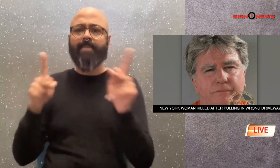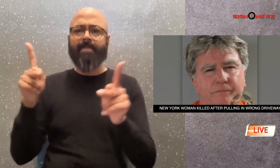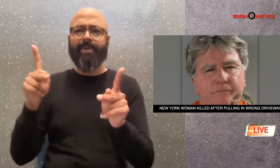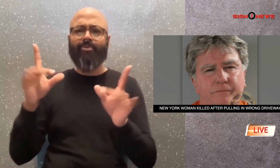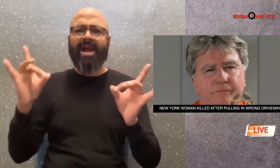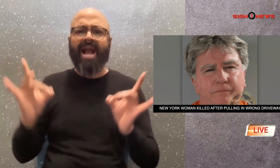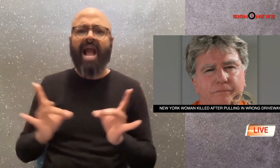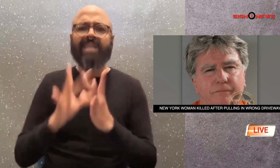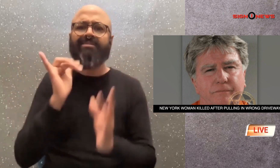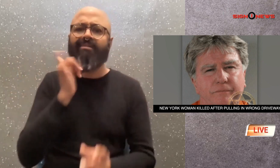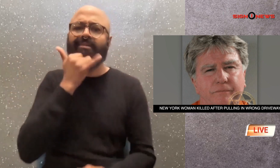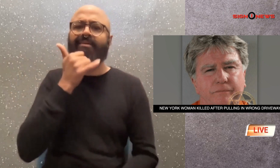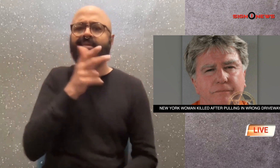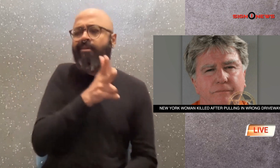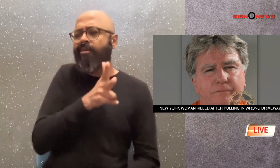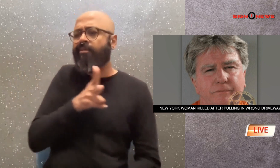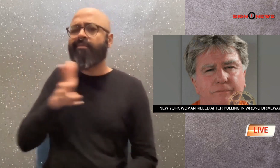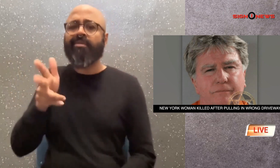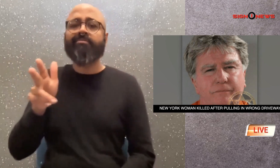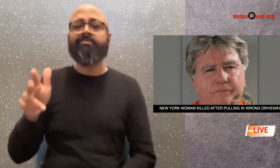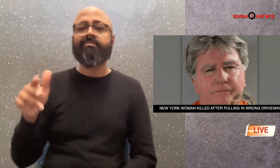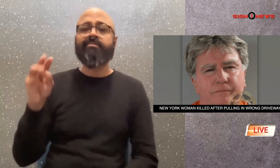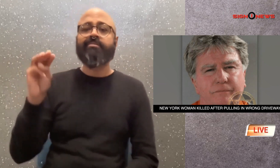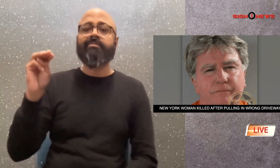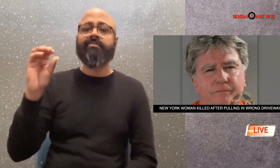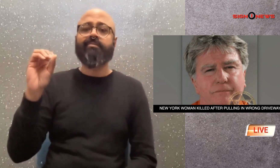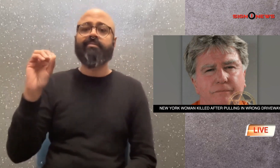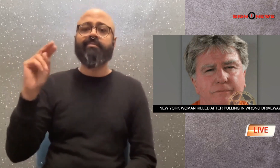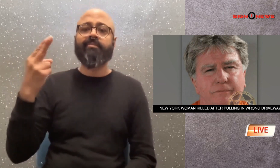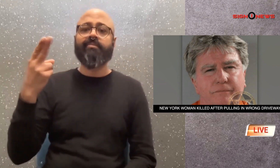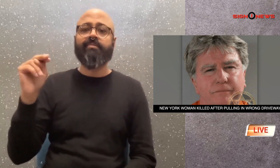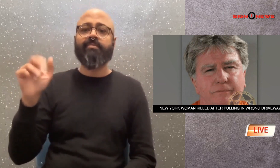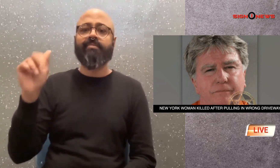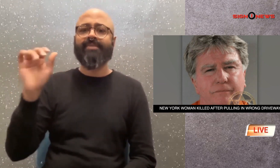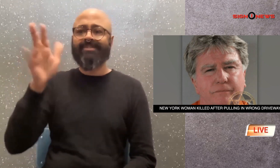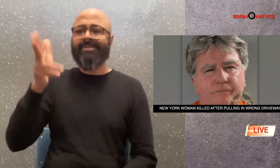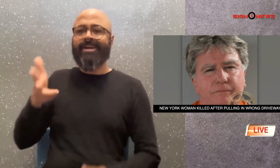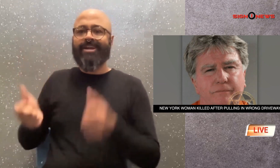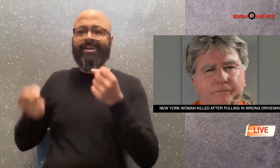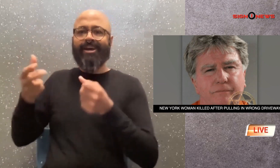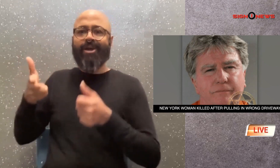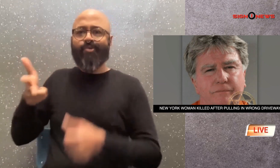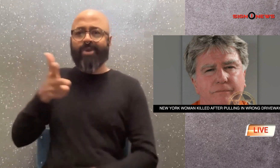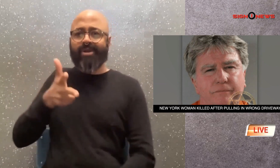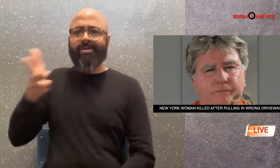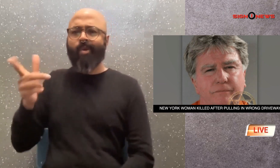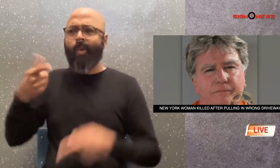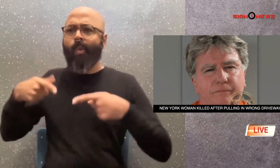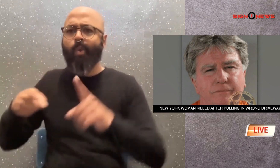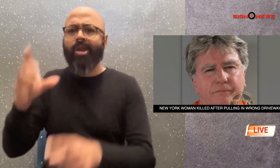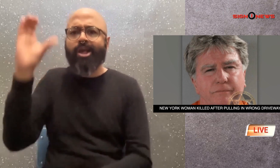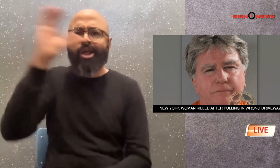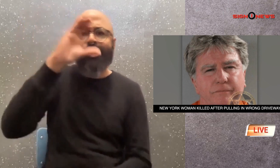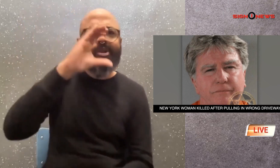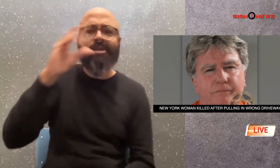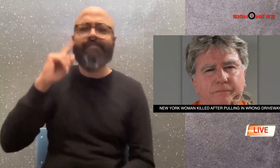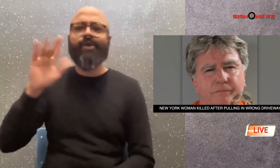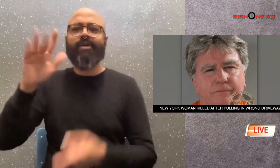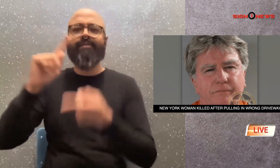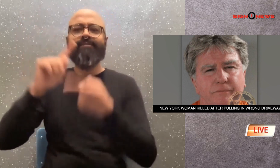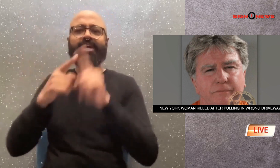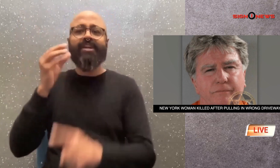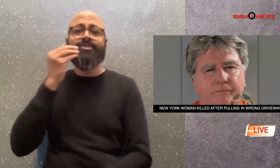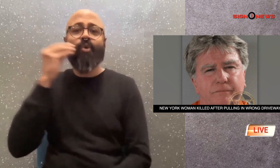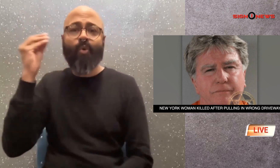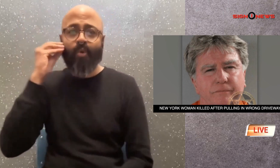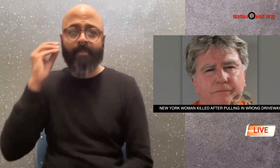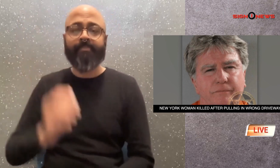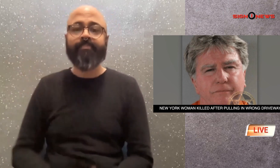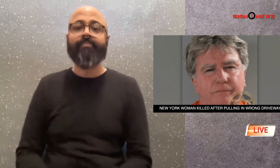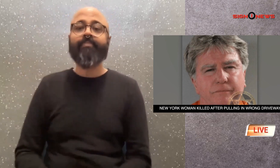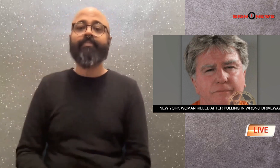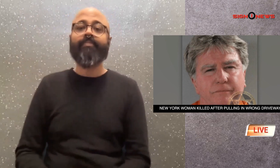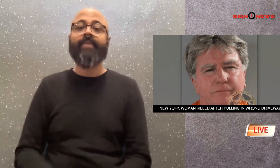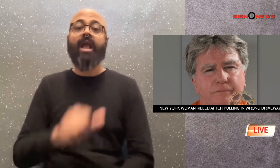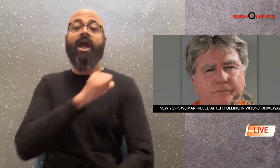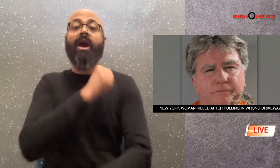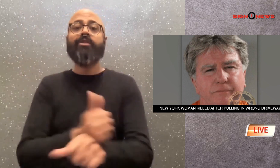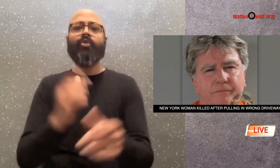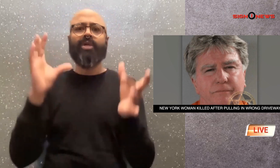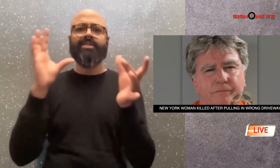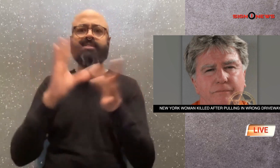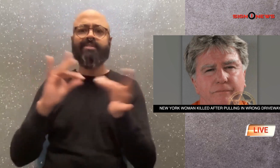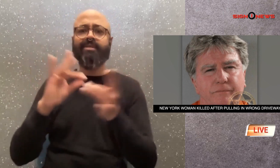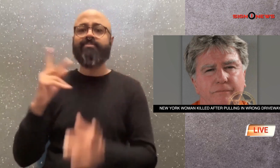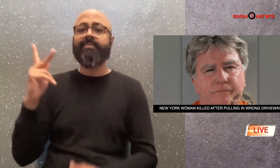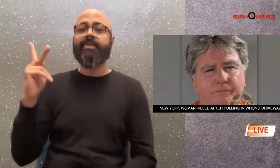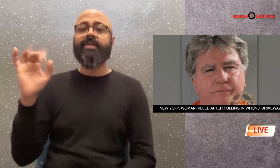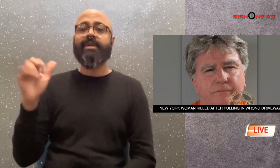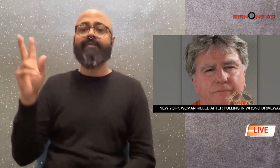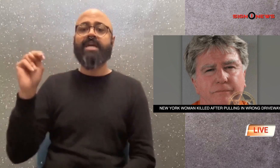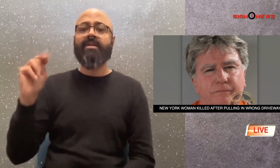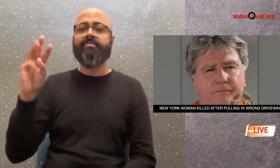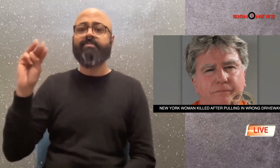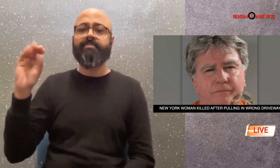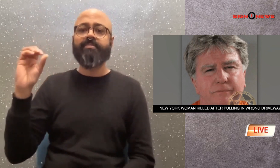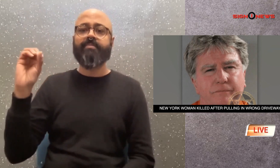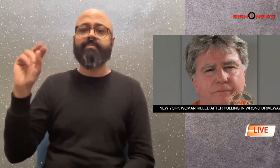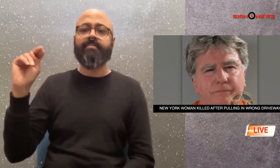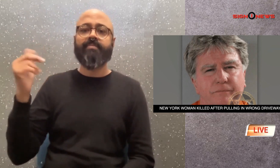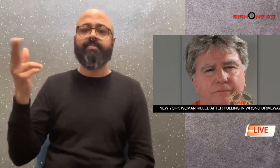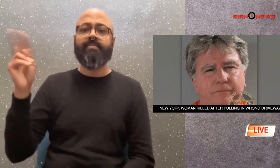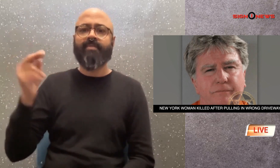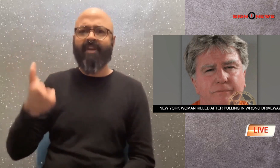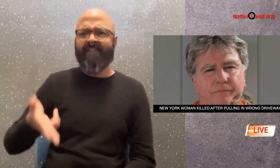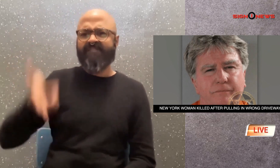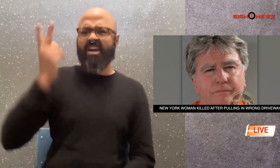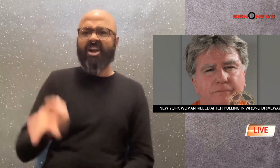other people accidentally turned into Monahan's driveway while looking for a friend's home